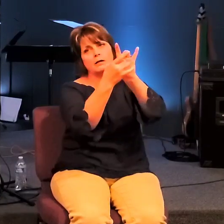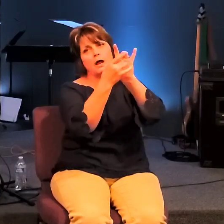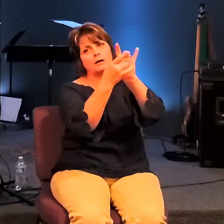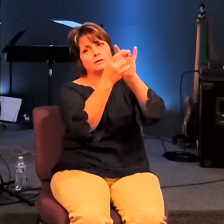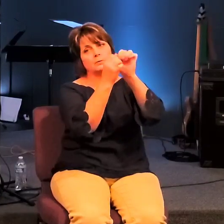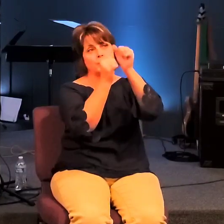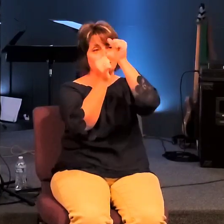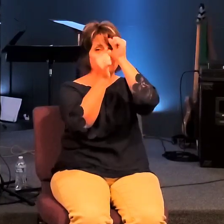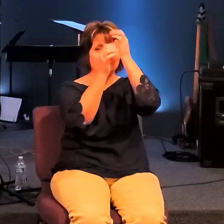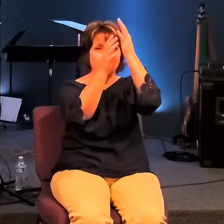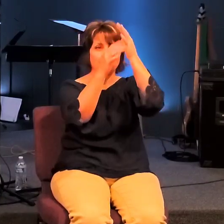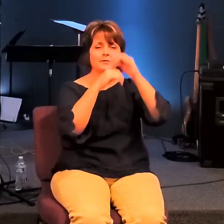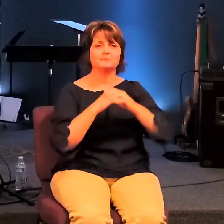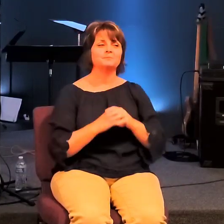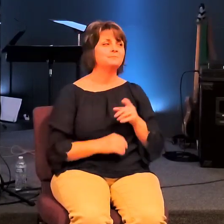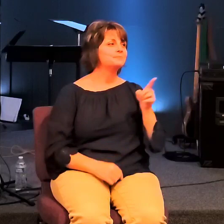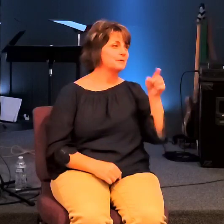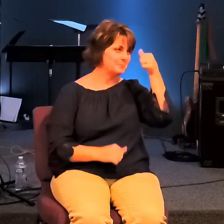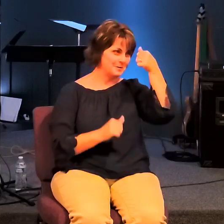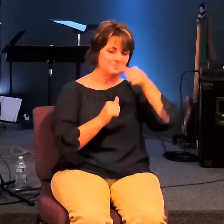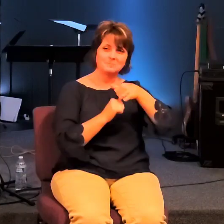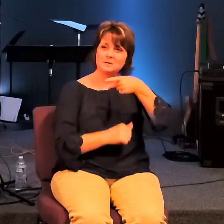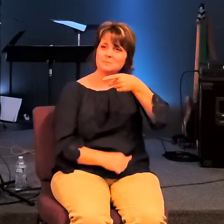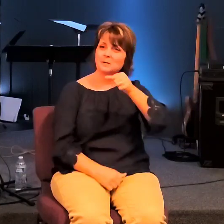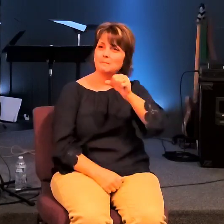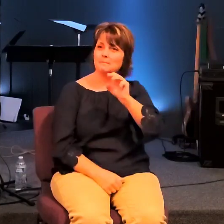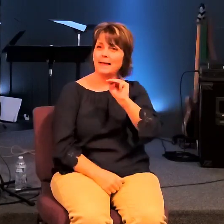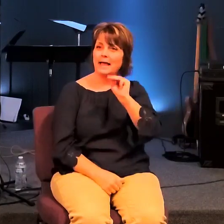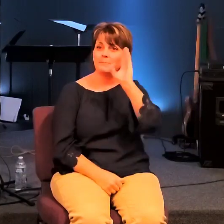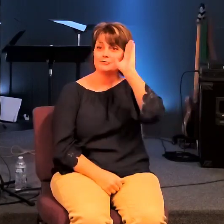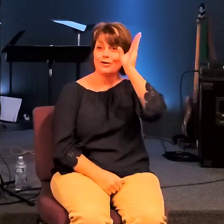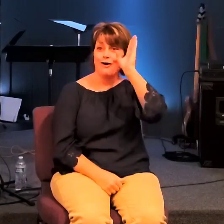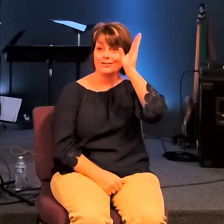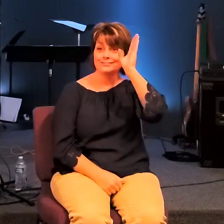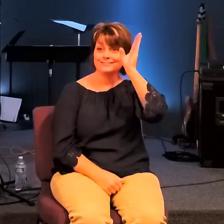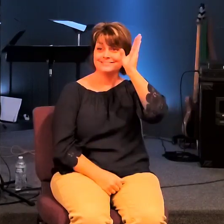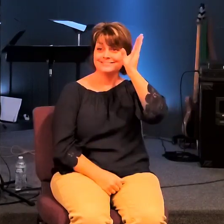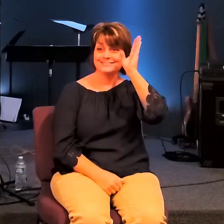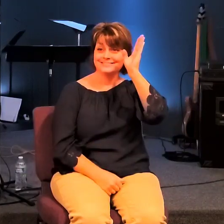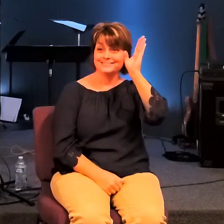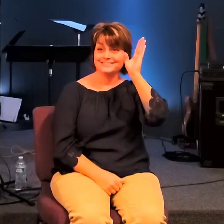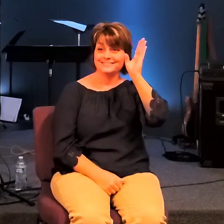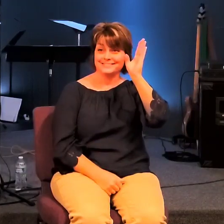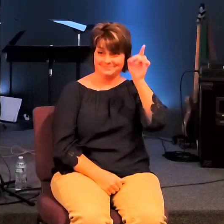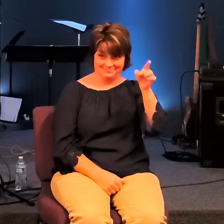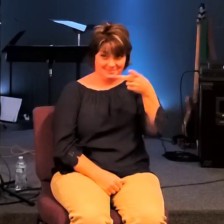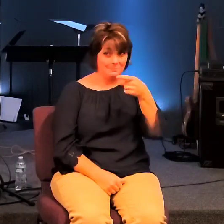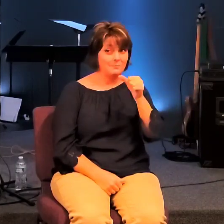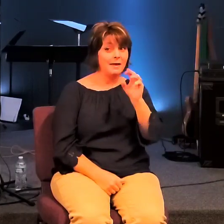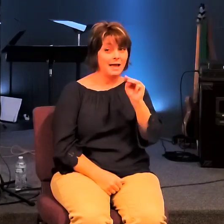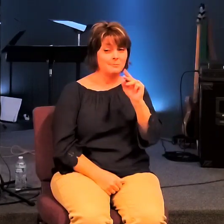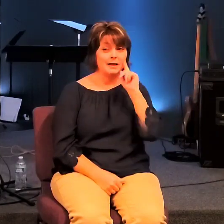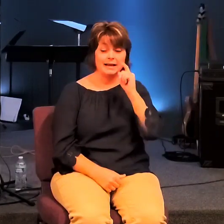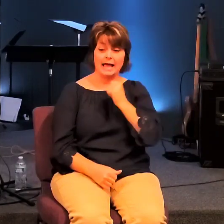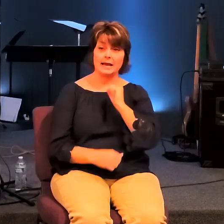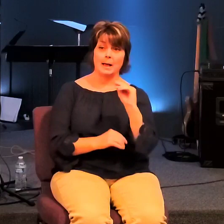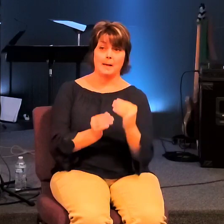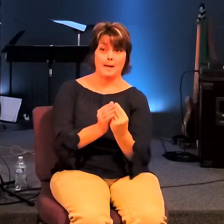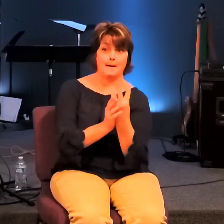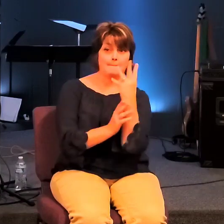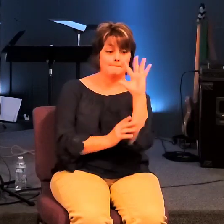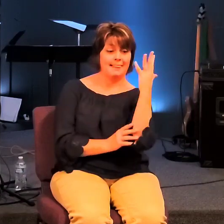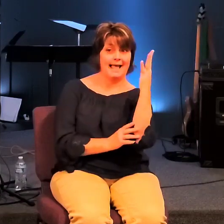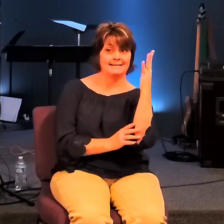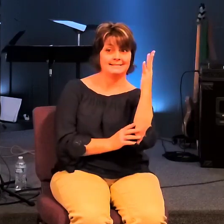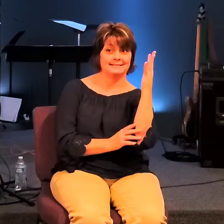in Pam taught this a few weeks ago that connection that the life is in the vine the life it when